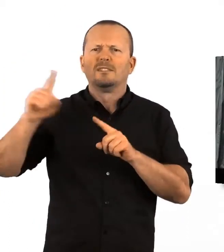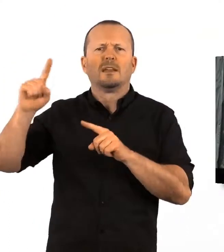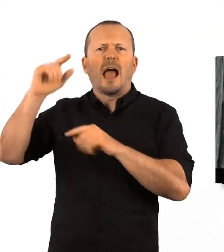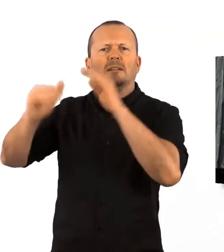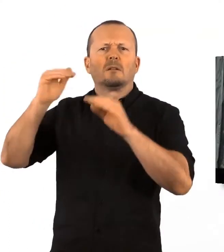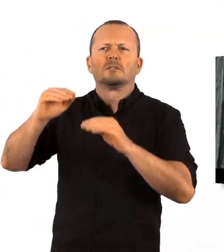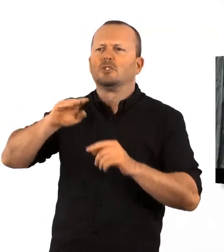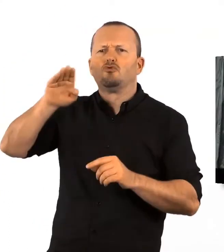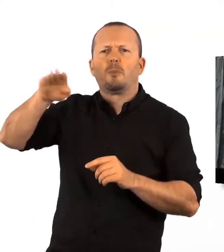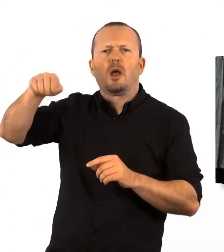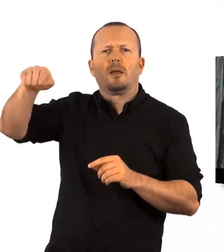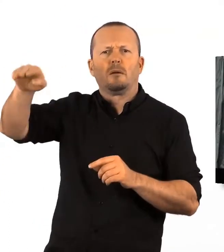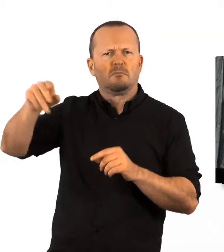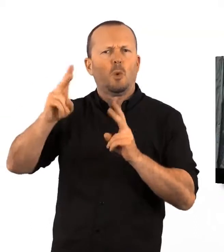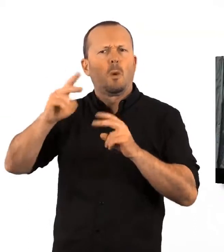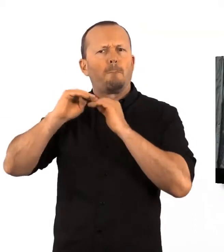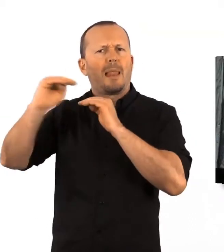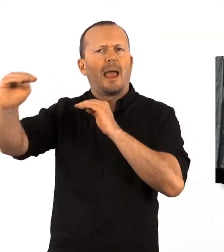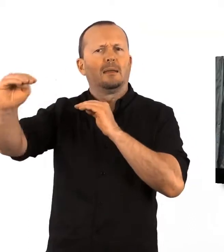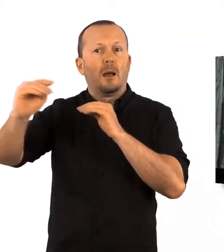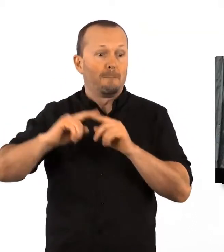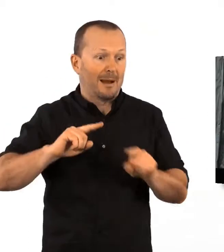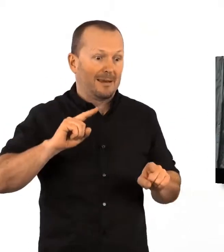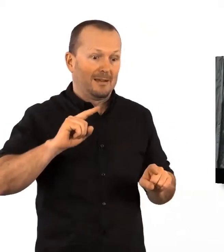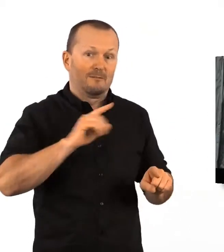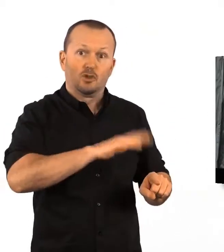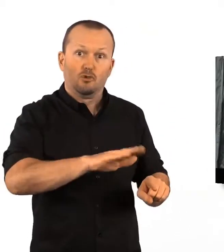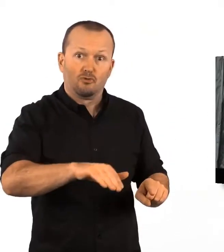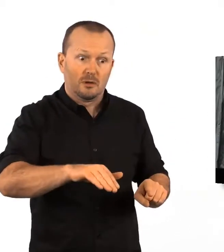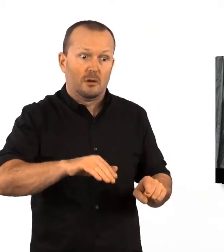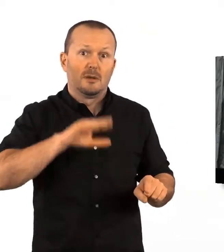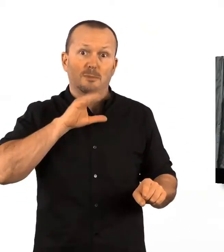the up and downiness of language. We know that helps children develop language so you